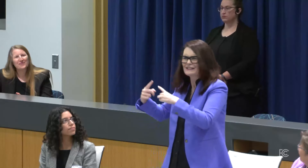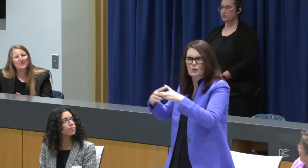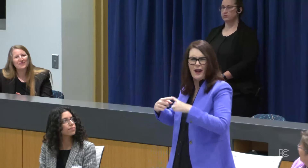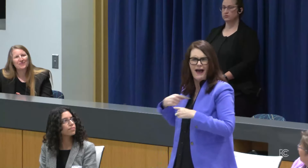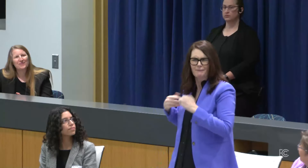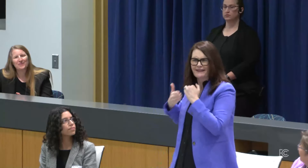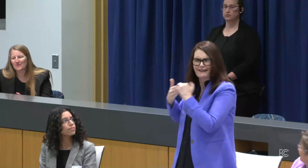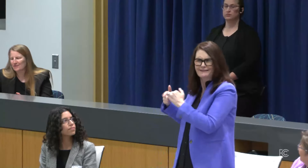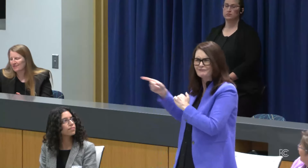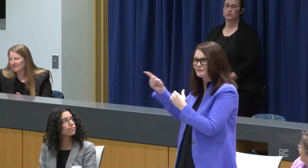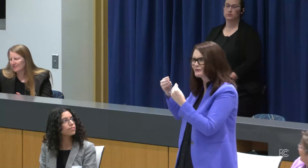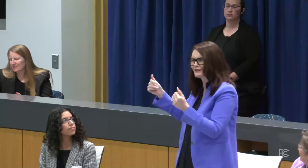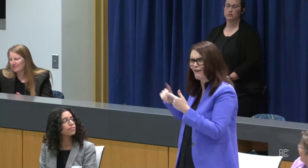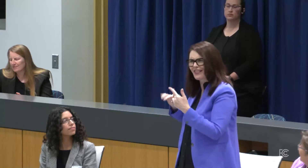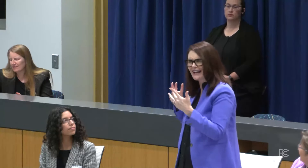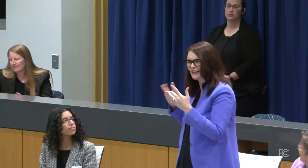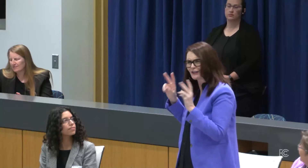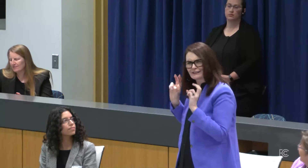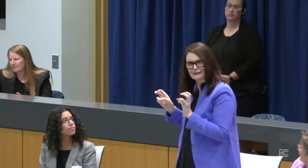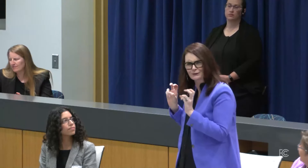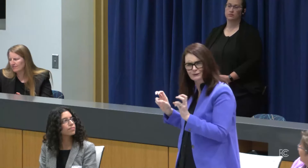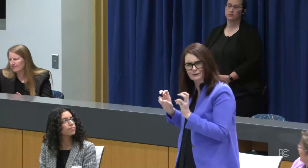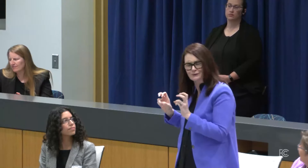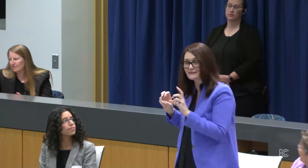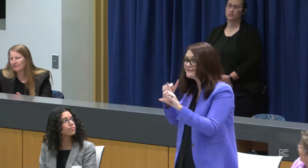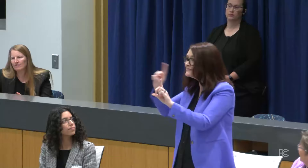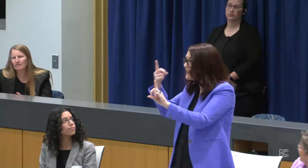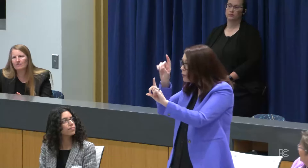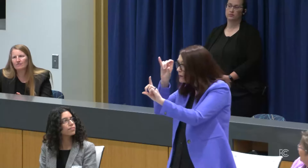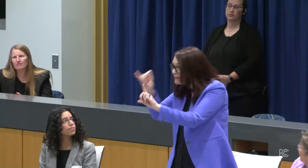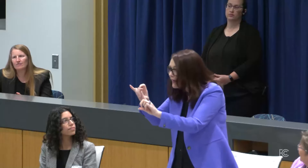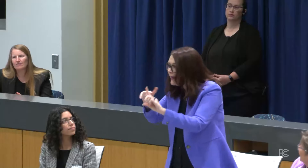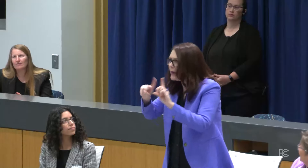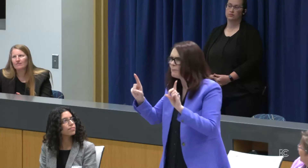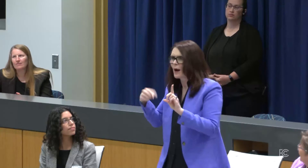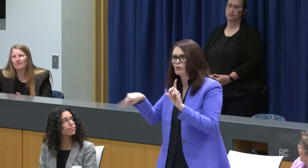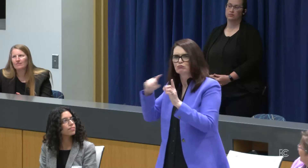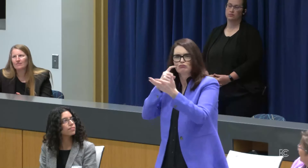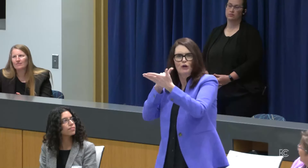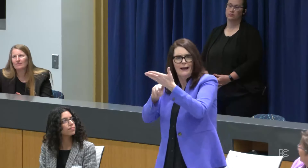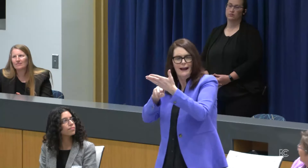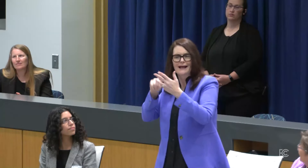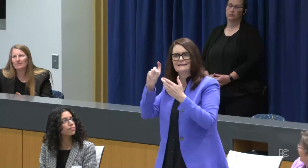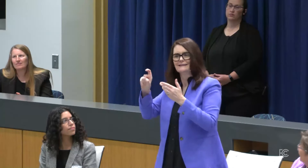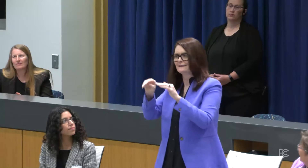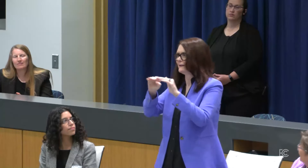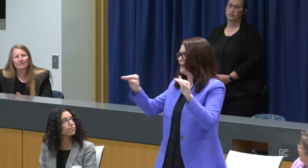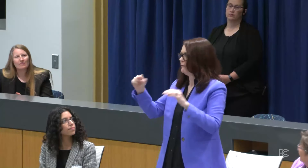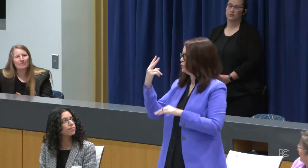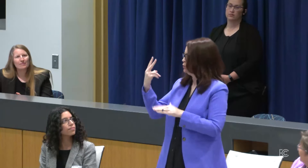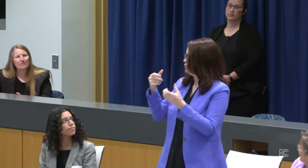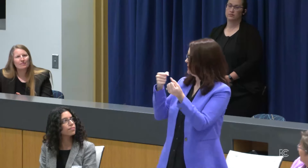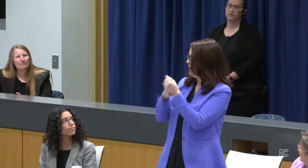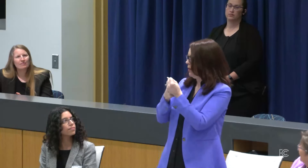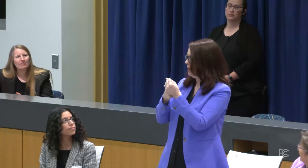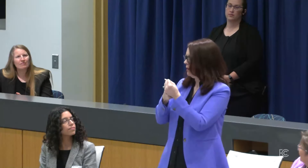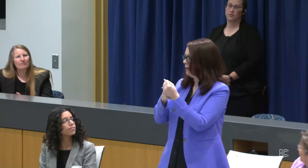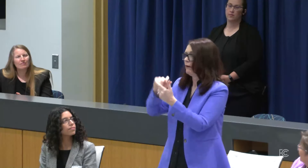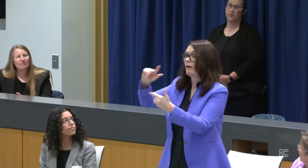ISSUE SO MY HUSBAND WAS ABLE TO SIGN IN ASL TO THE AGENT AND EXPLAIN EXACTLY WHAT WAS GOING ON AND I KNOW ENOUGH ABOUT TECHNOLOGY TO BE